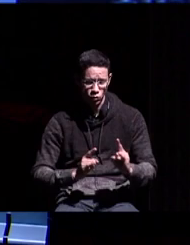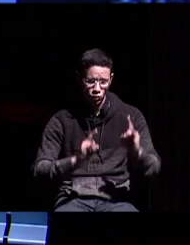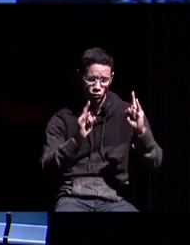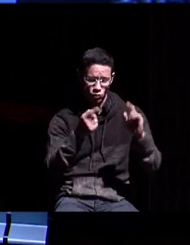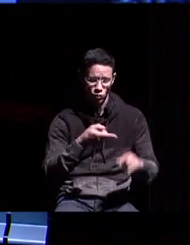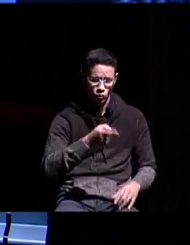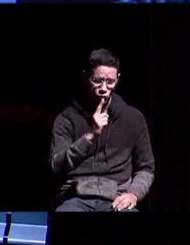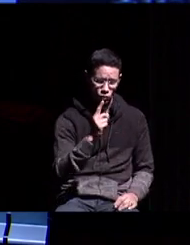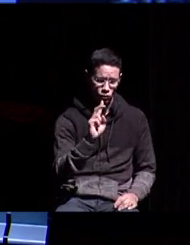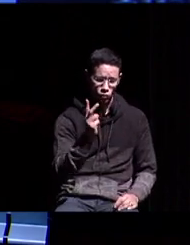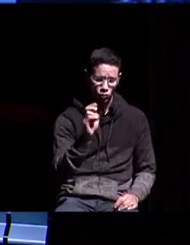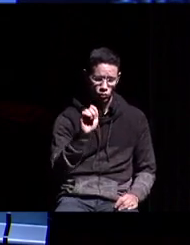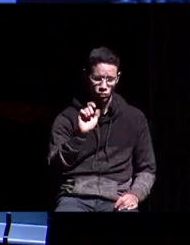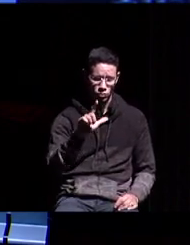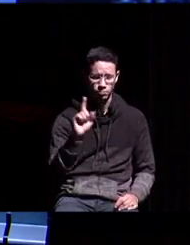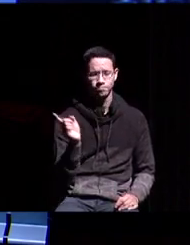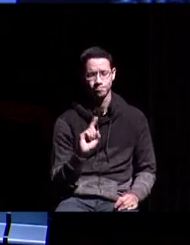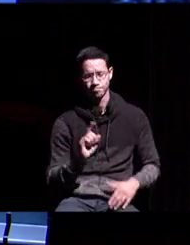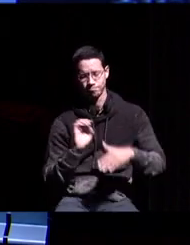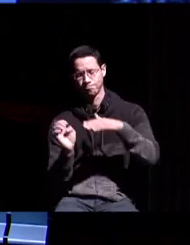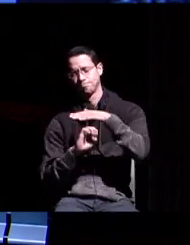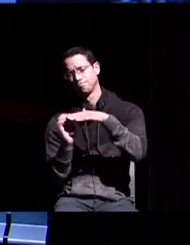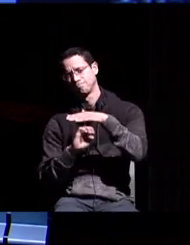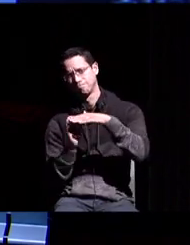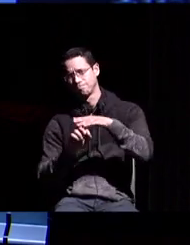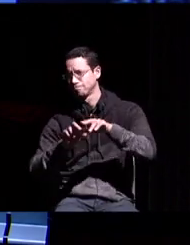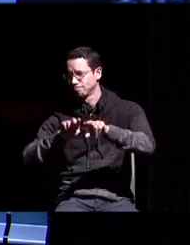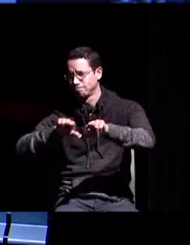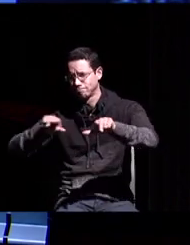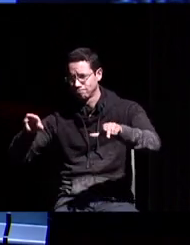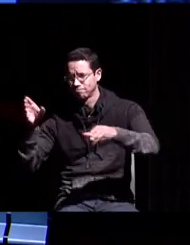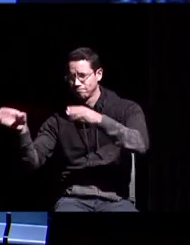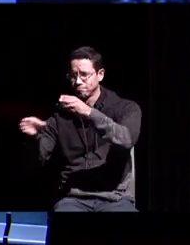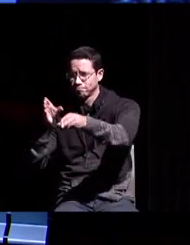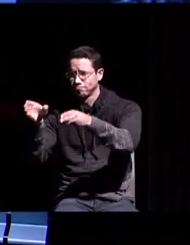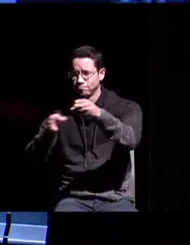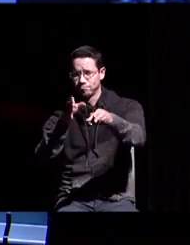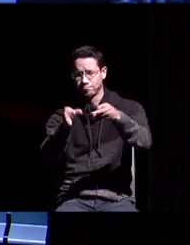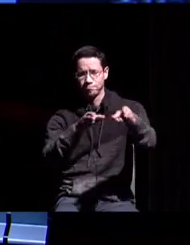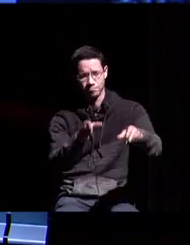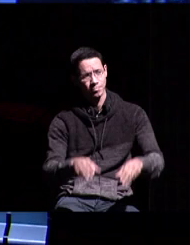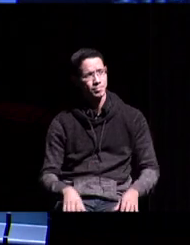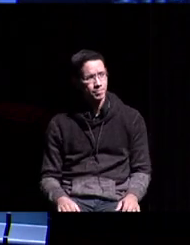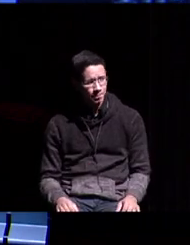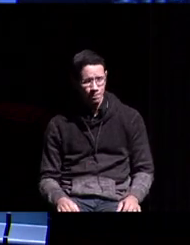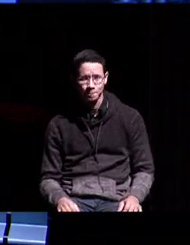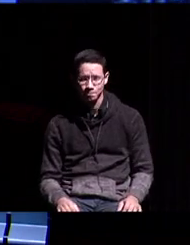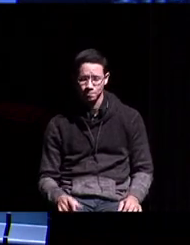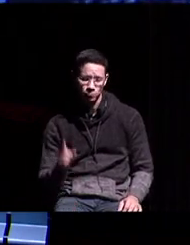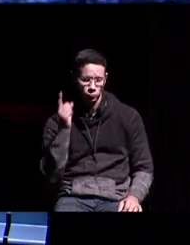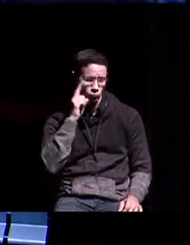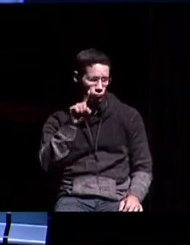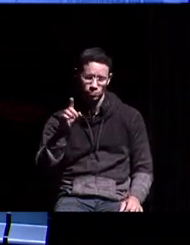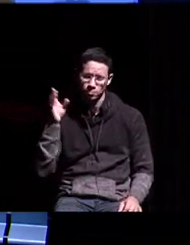company and they often work in several hotels on the same day.